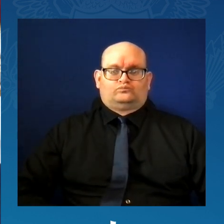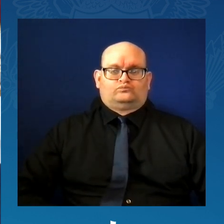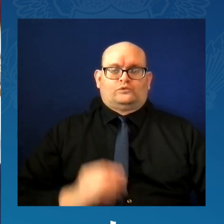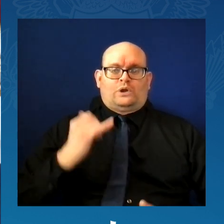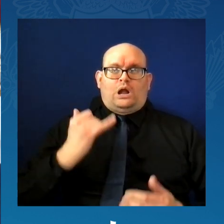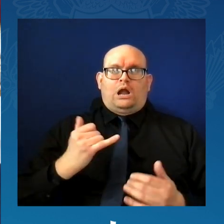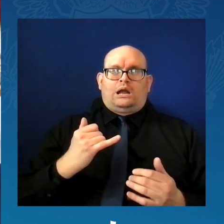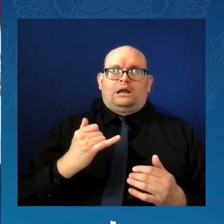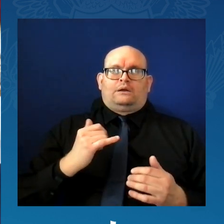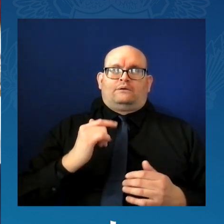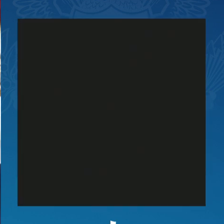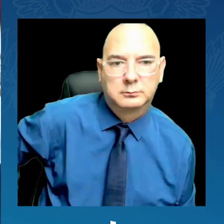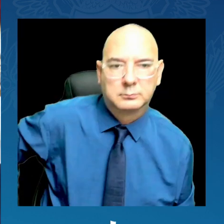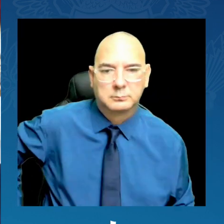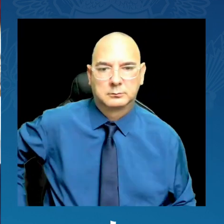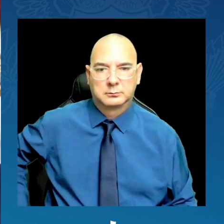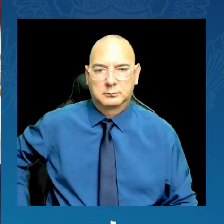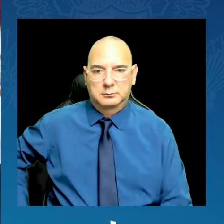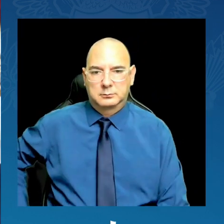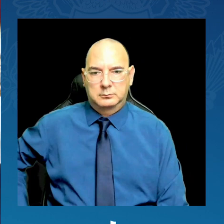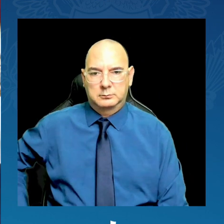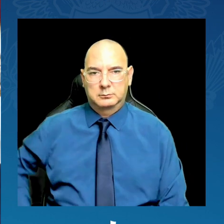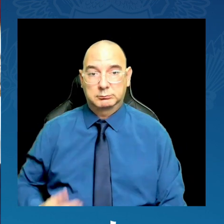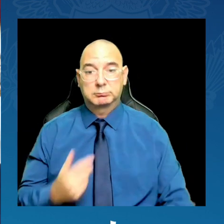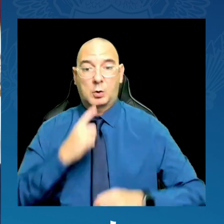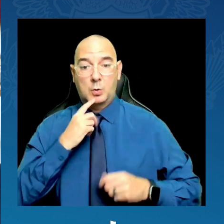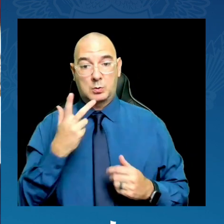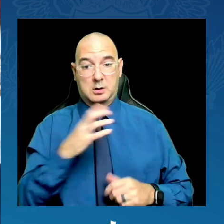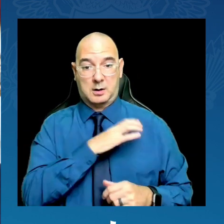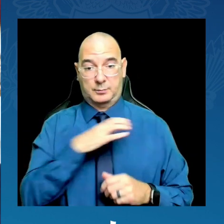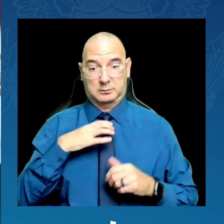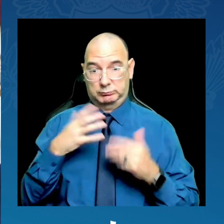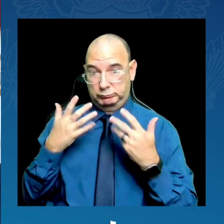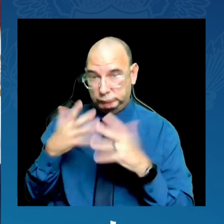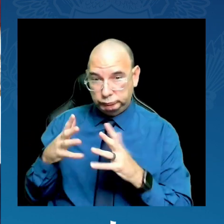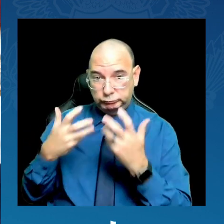or you can just work it out to talk a bit about